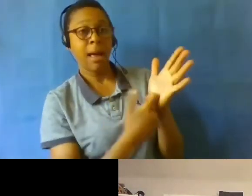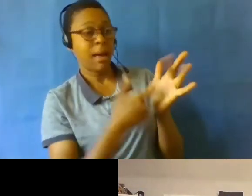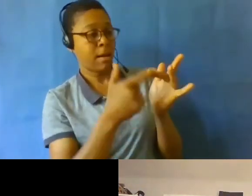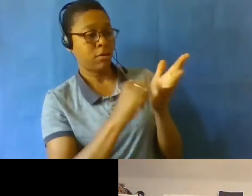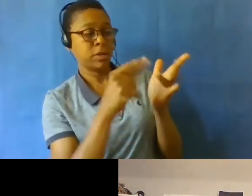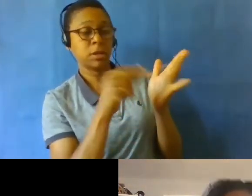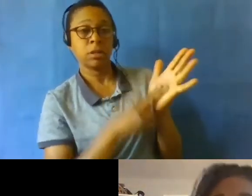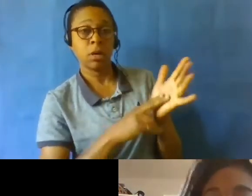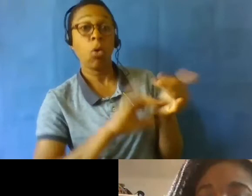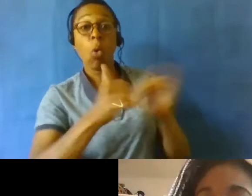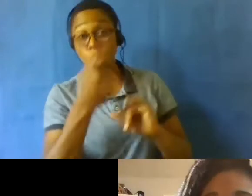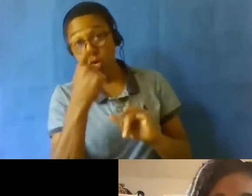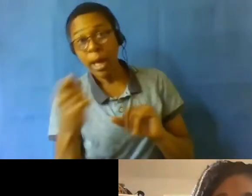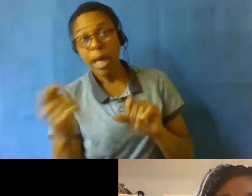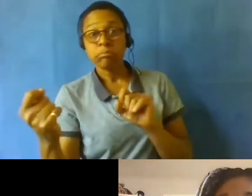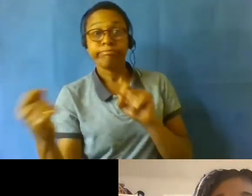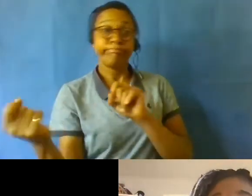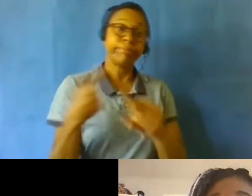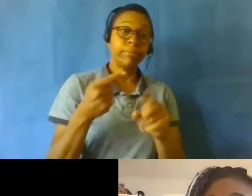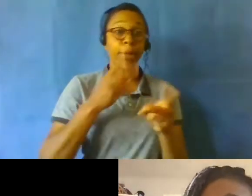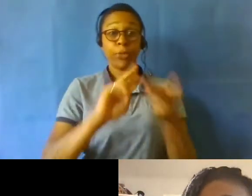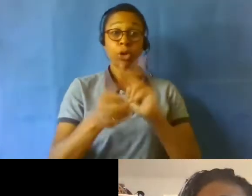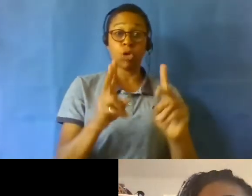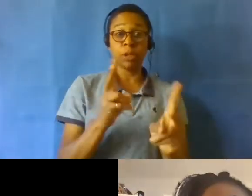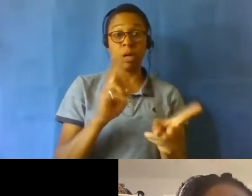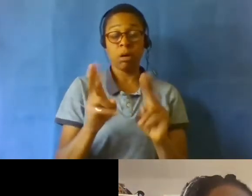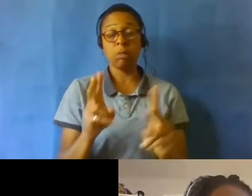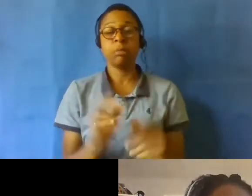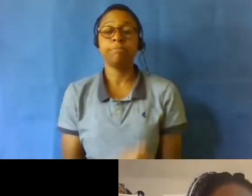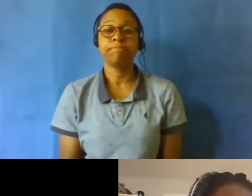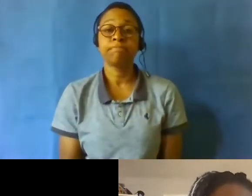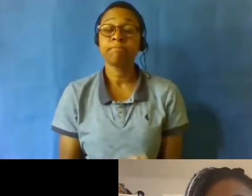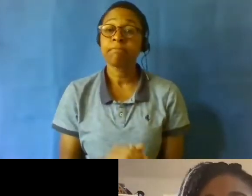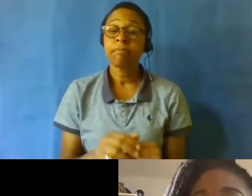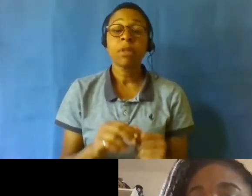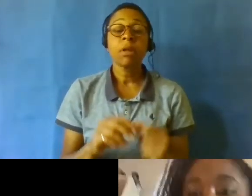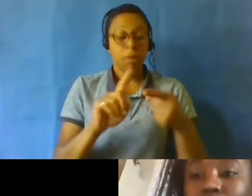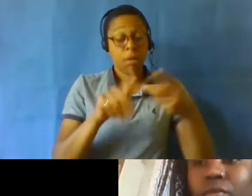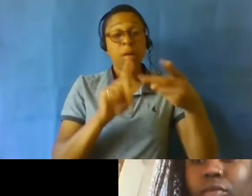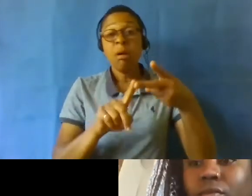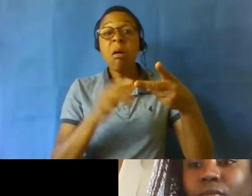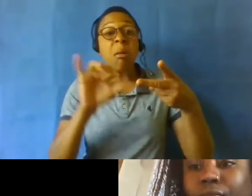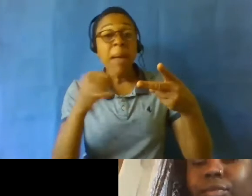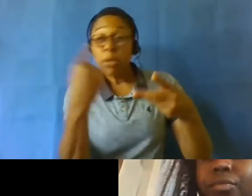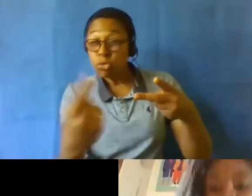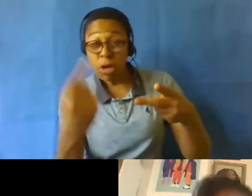well if you need any help with technical issues on zoom' or you're having trouble